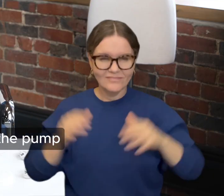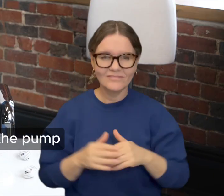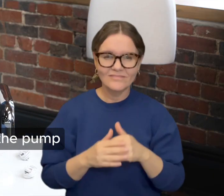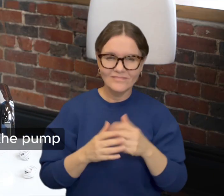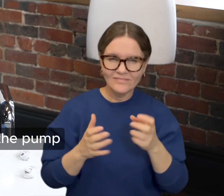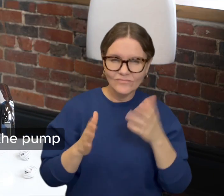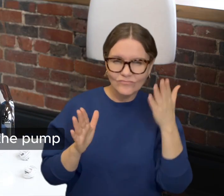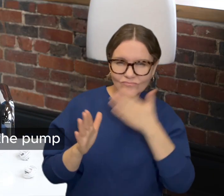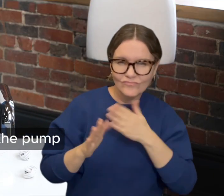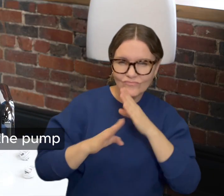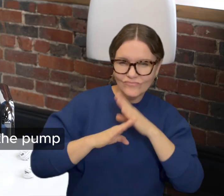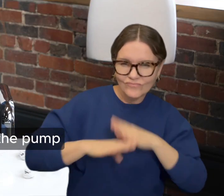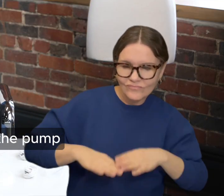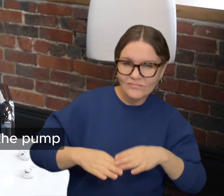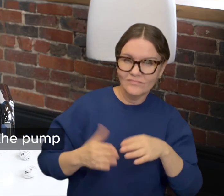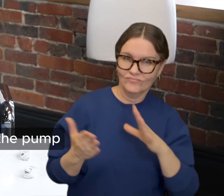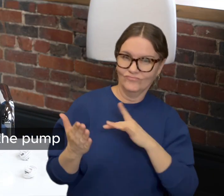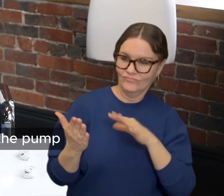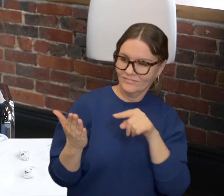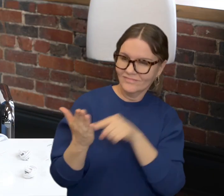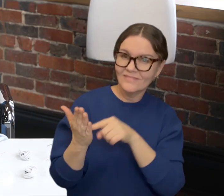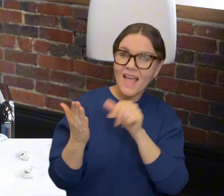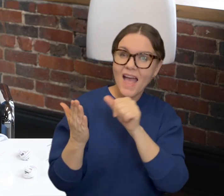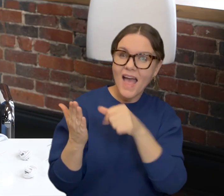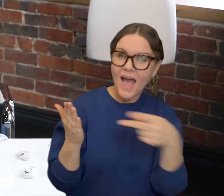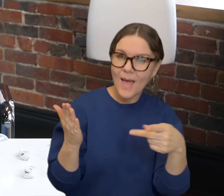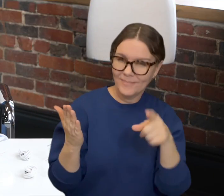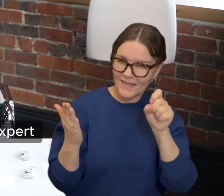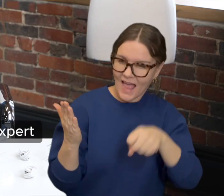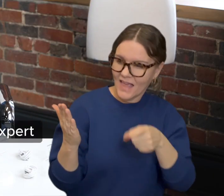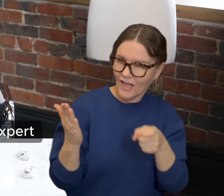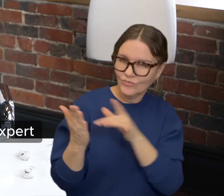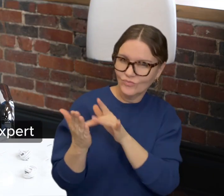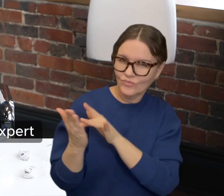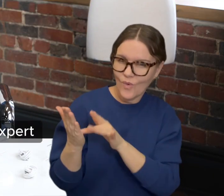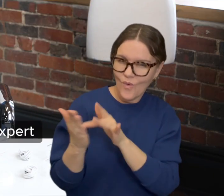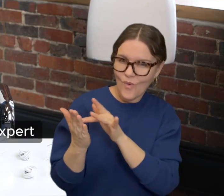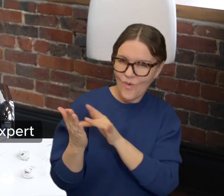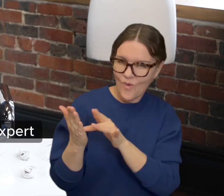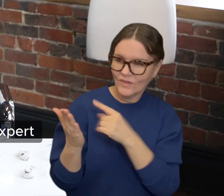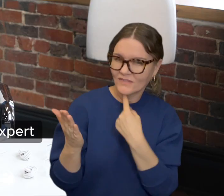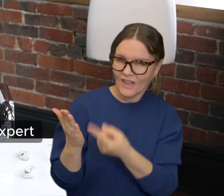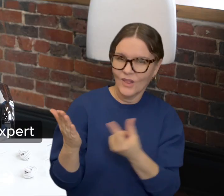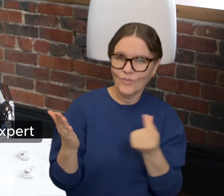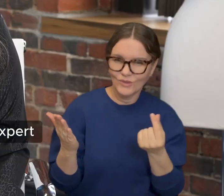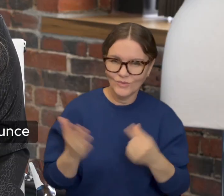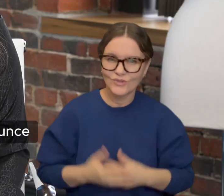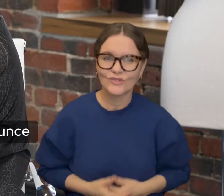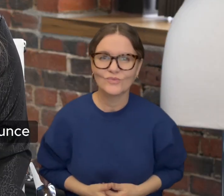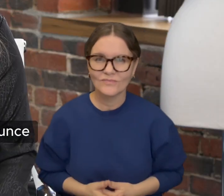ability to control the pump through an app where you also can access expert content the pump comes